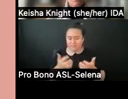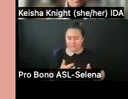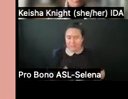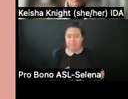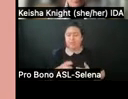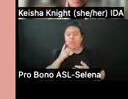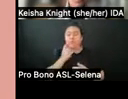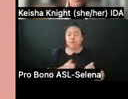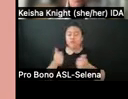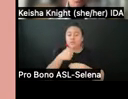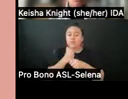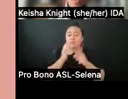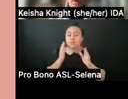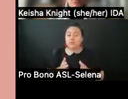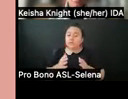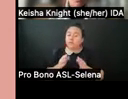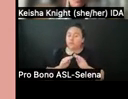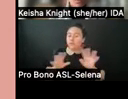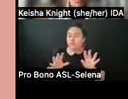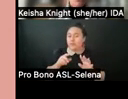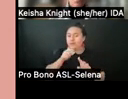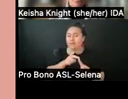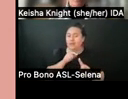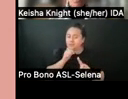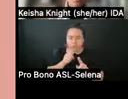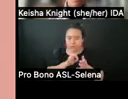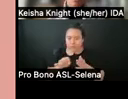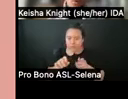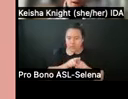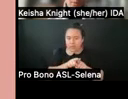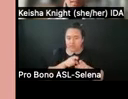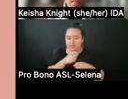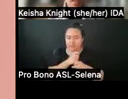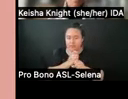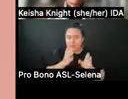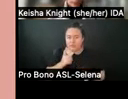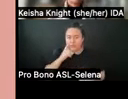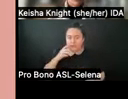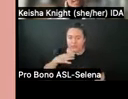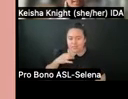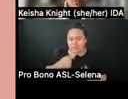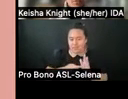And I want to be clear that executive producers don't count as producers for eligibility requirements.